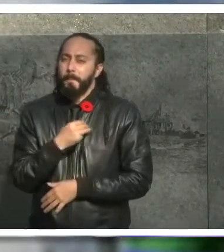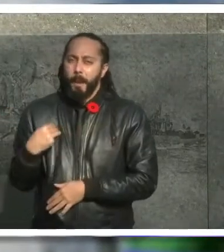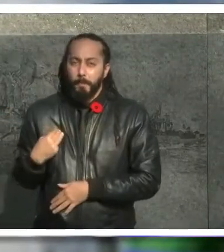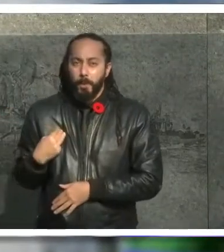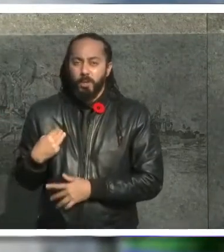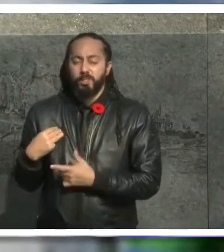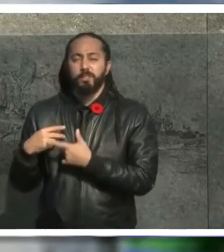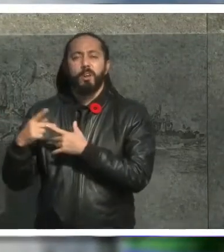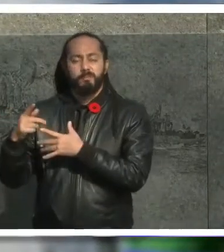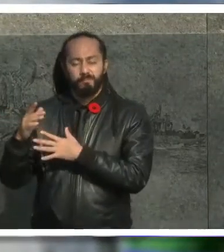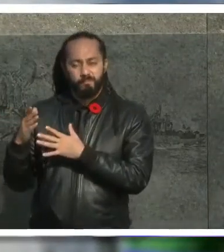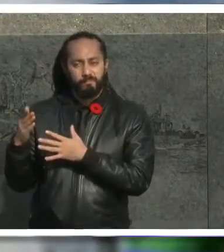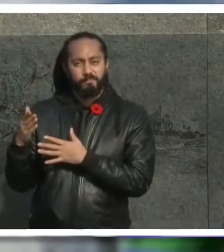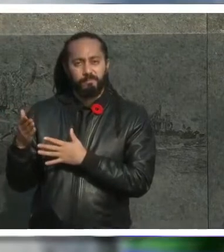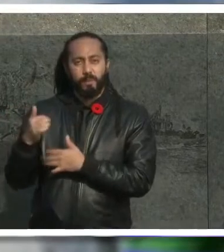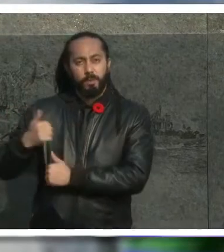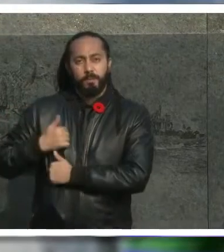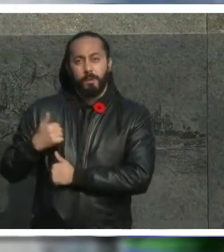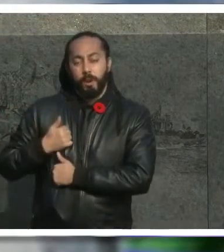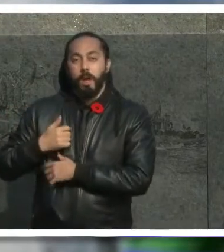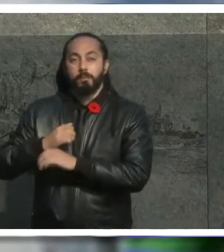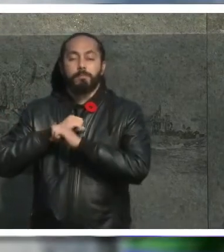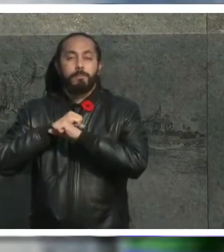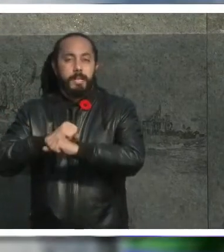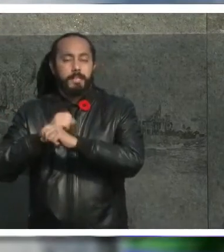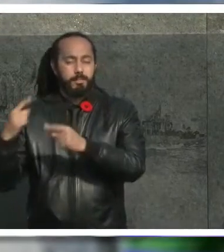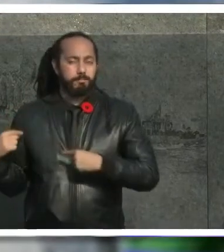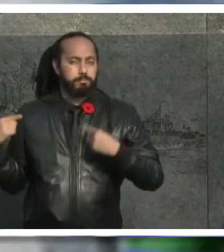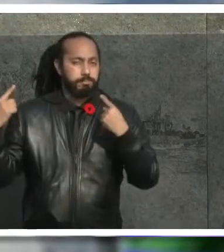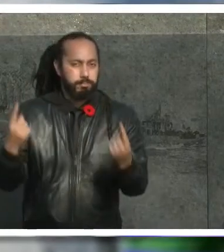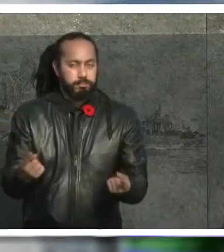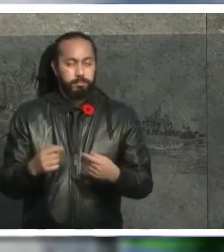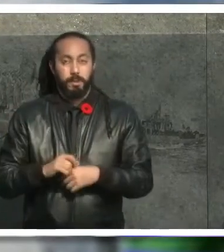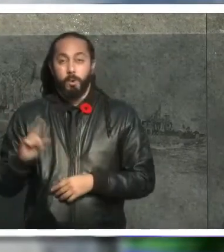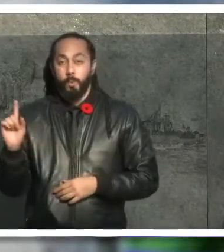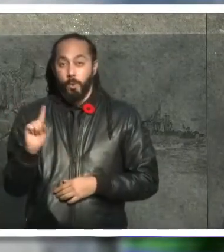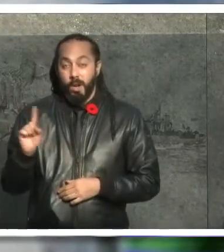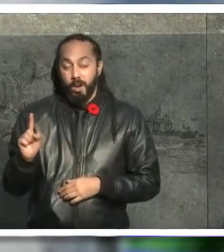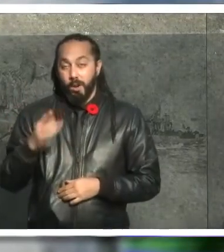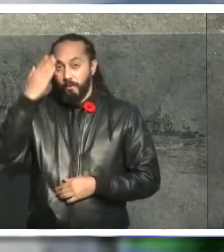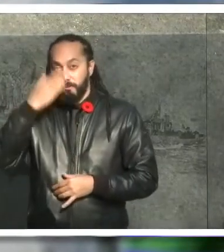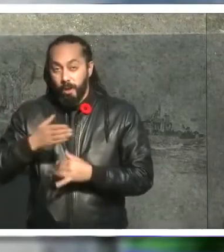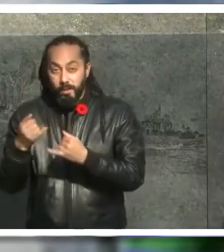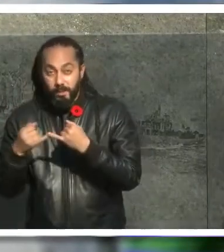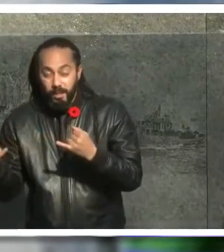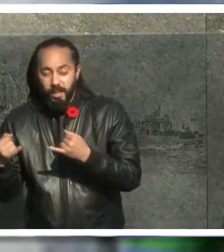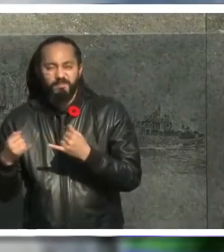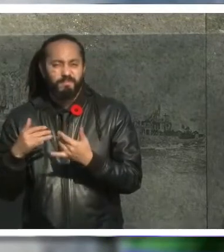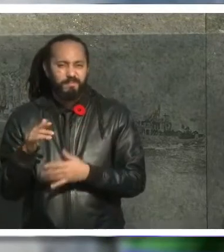have been there for us every step of the way. On the front lines, in long-term care homes,